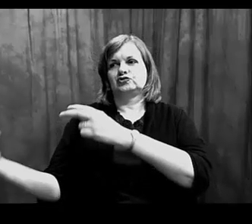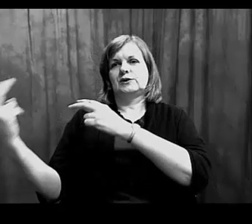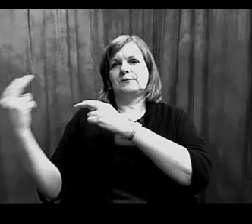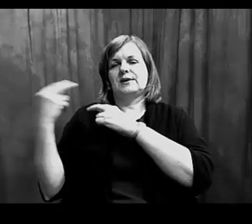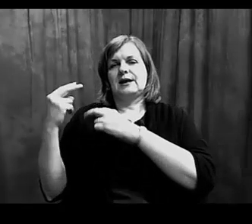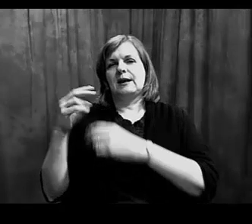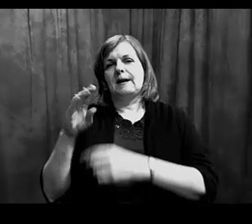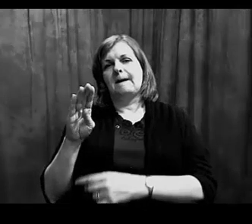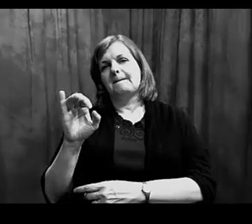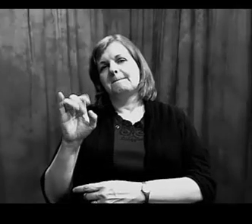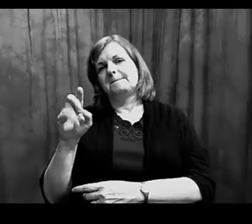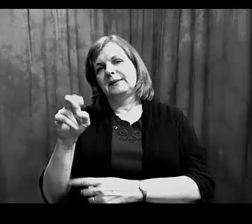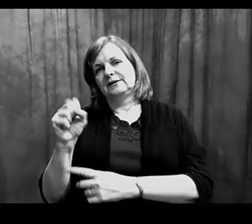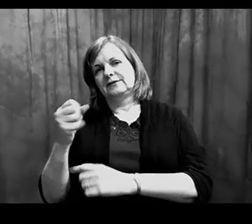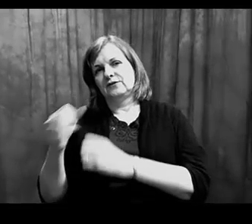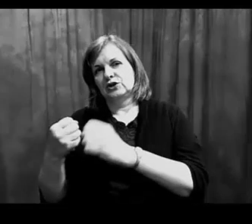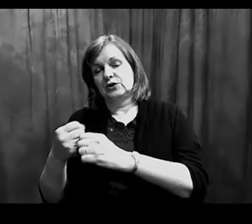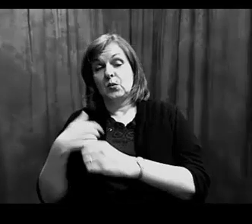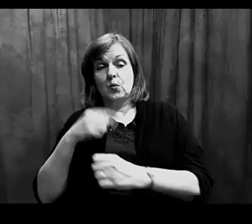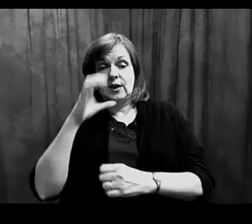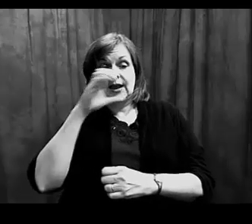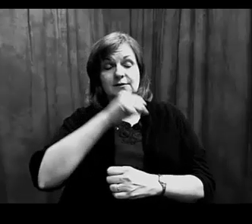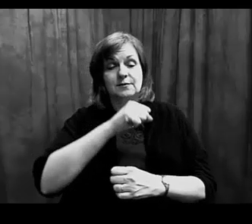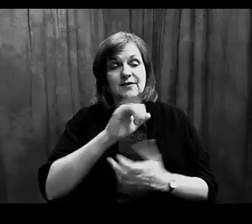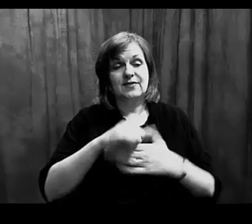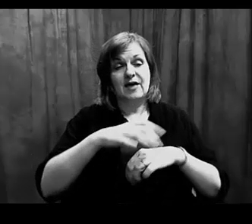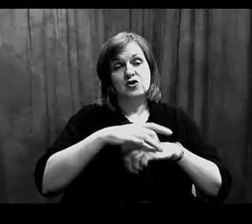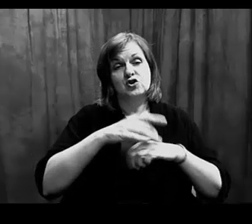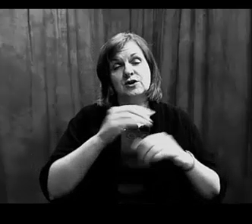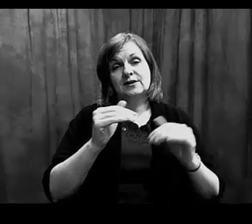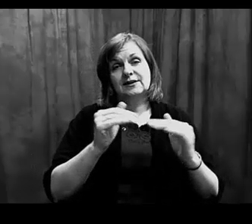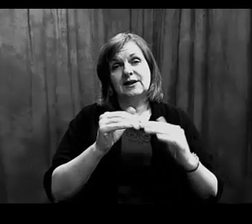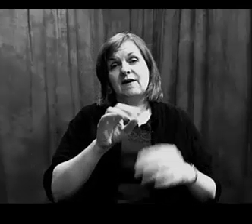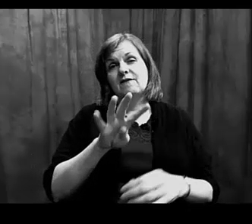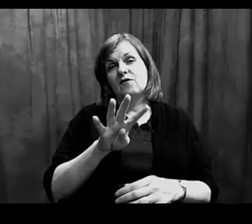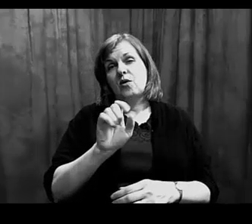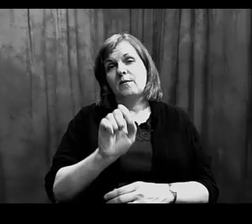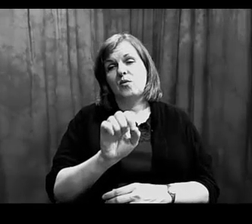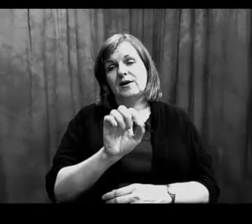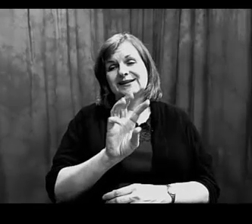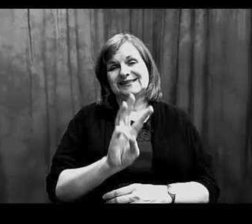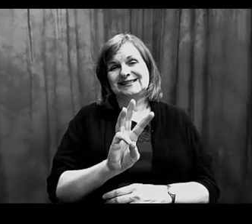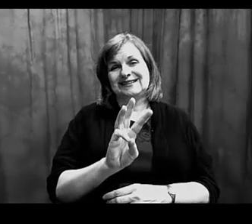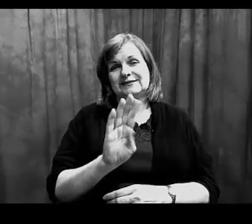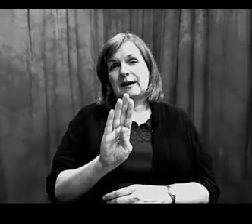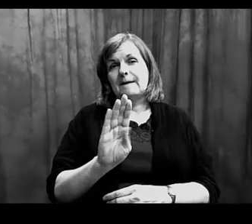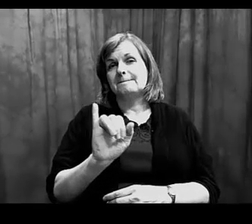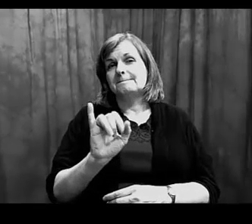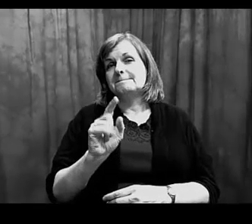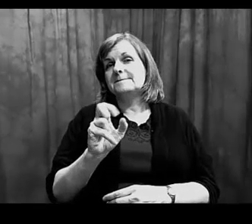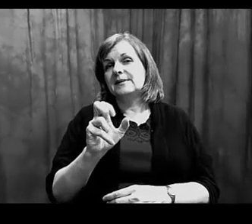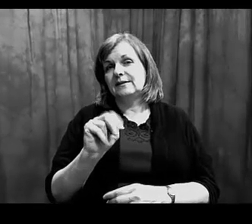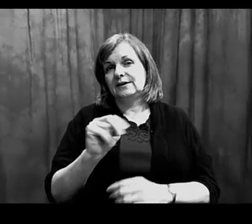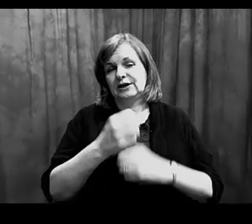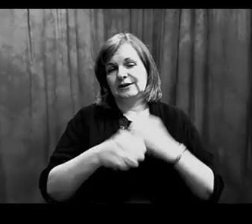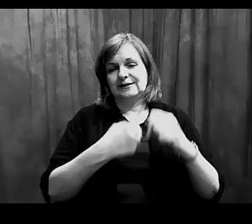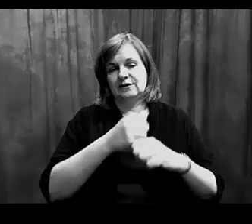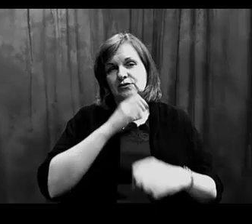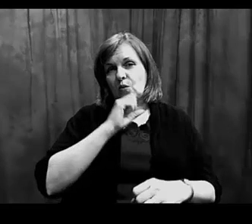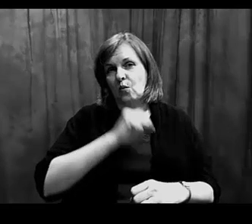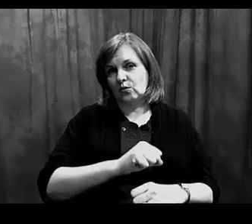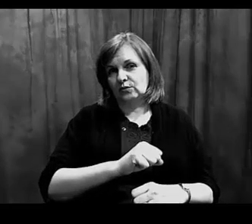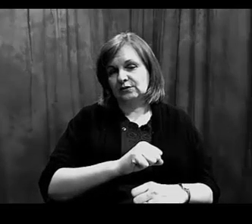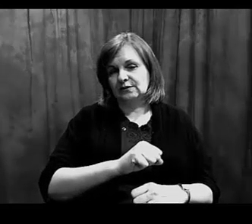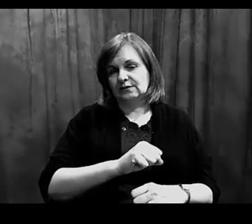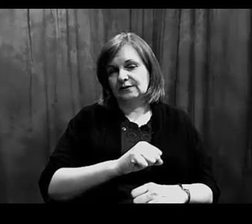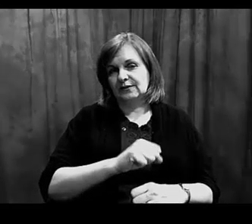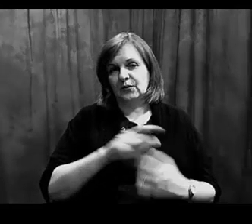now you of some things in common with all of those but you're not super similar to any of them so we'll look at that